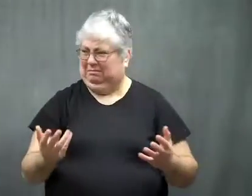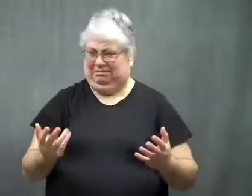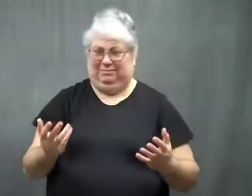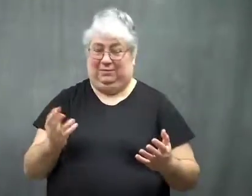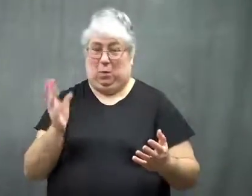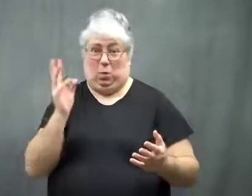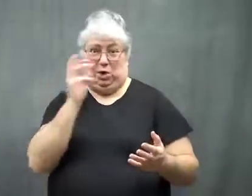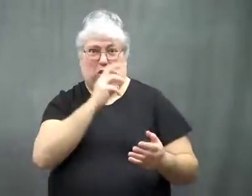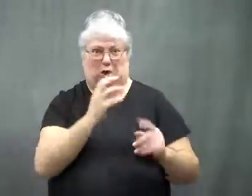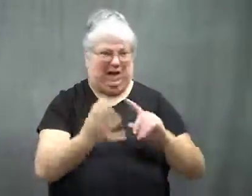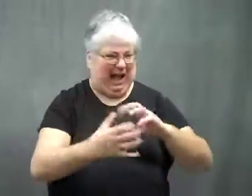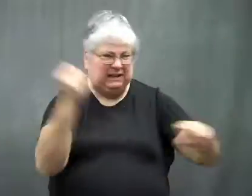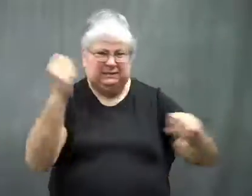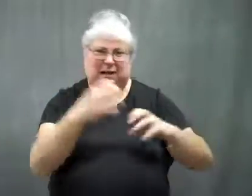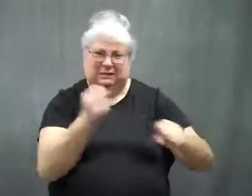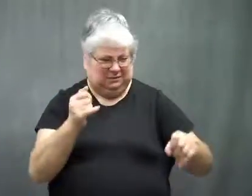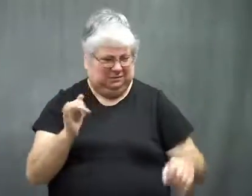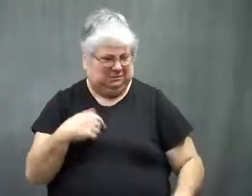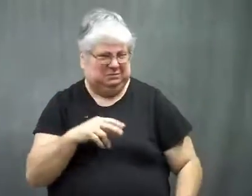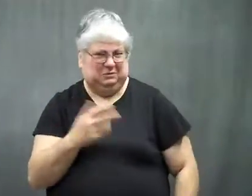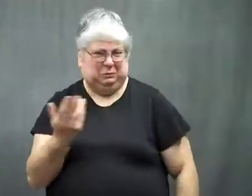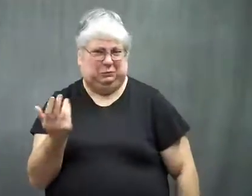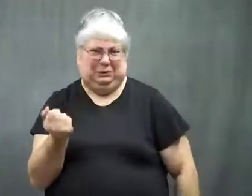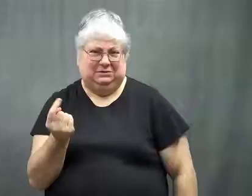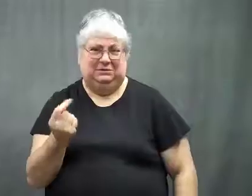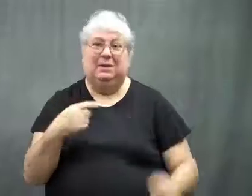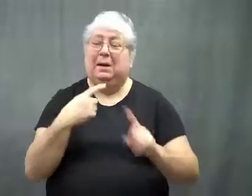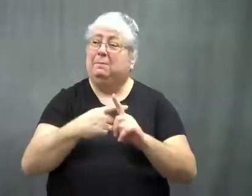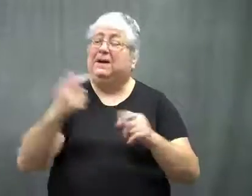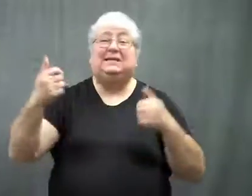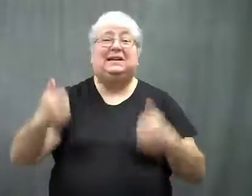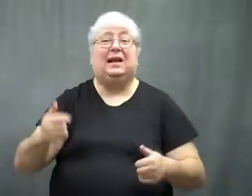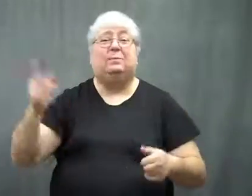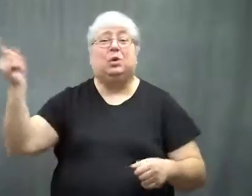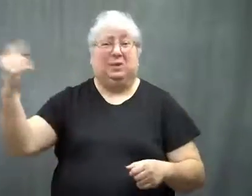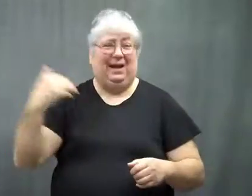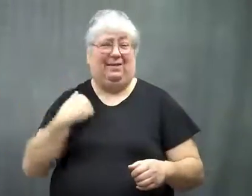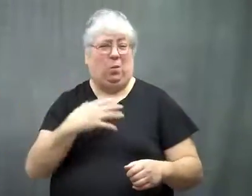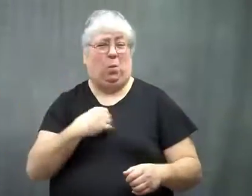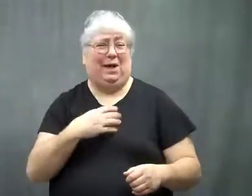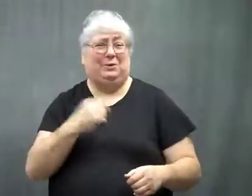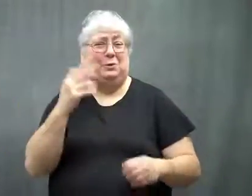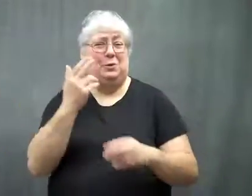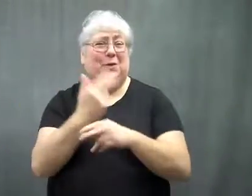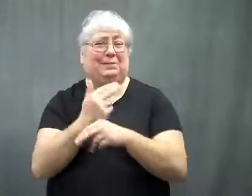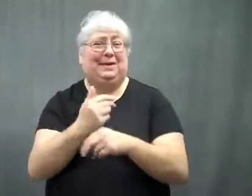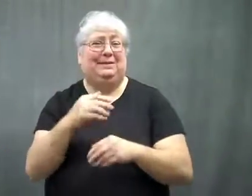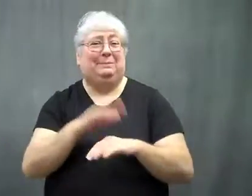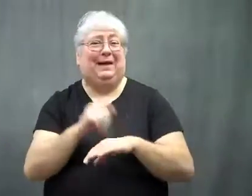It was strange, they were ripped apart.